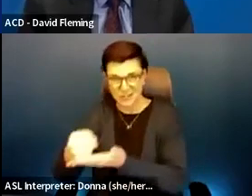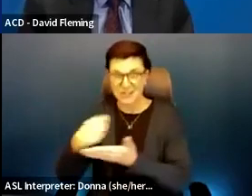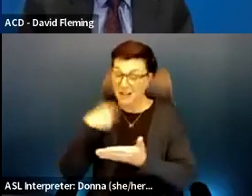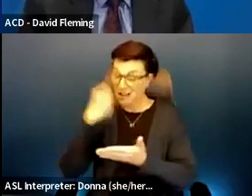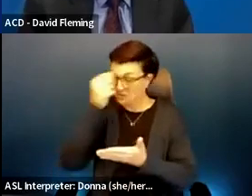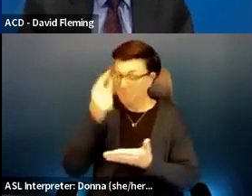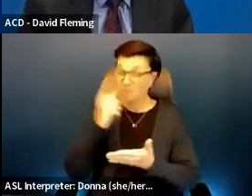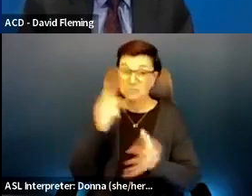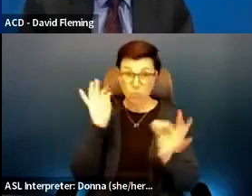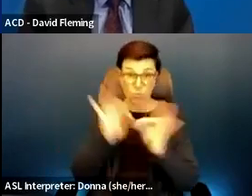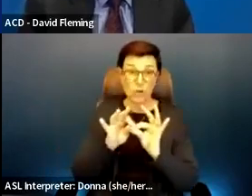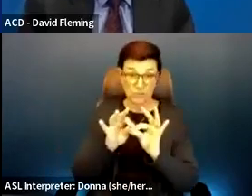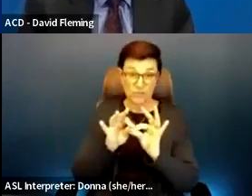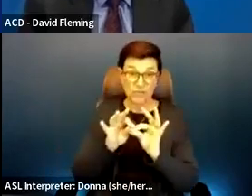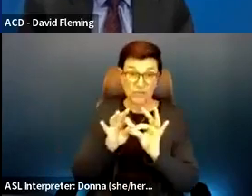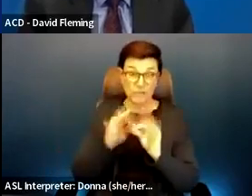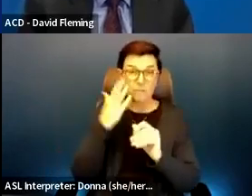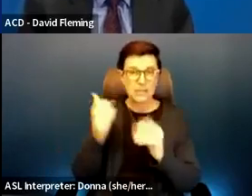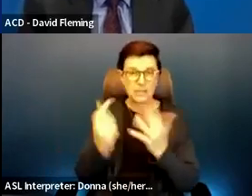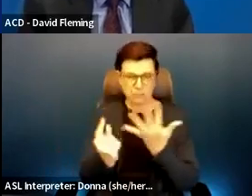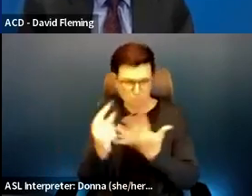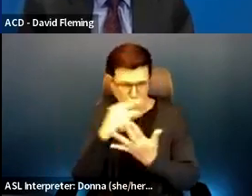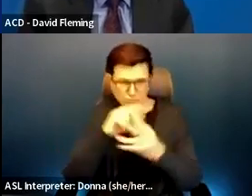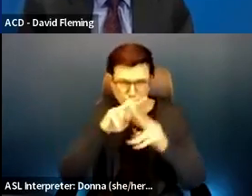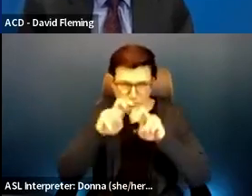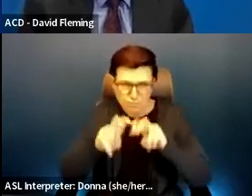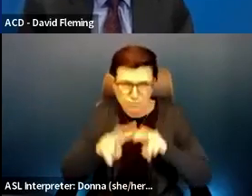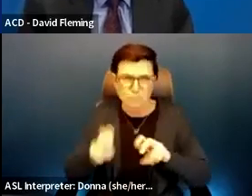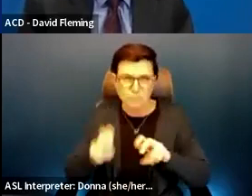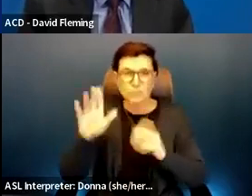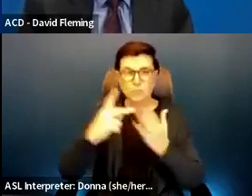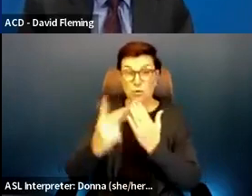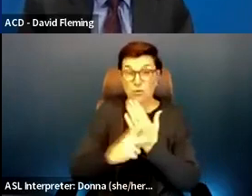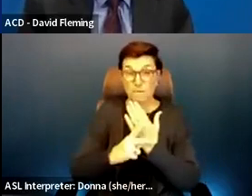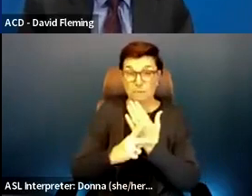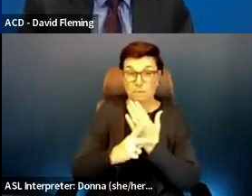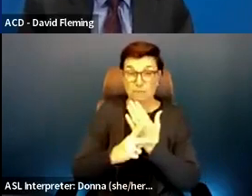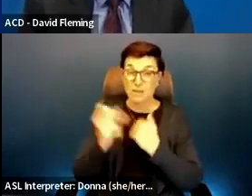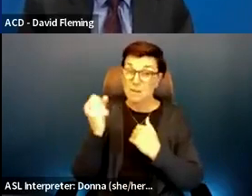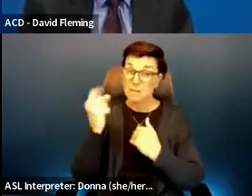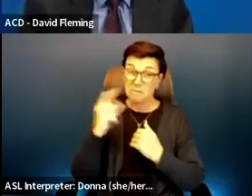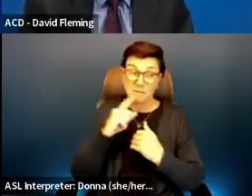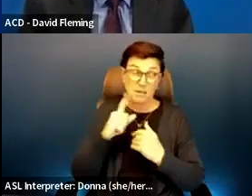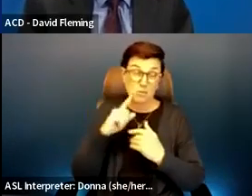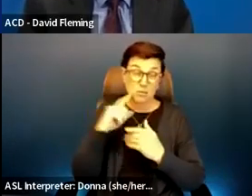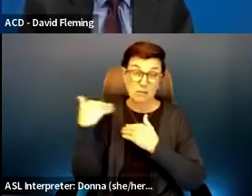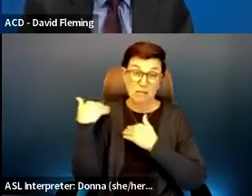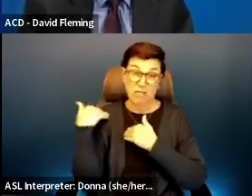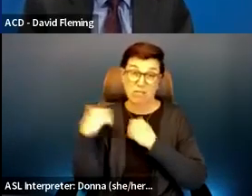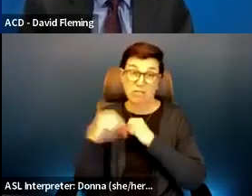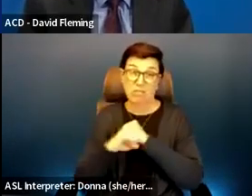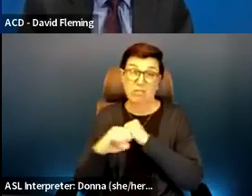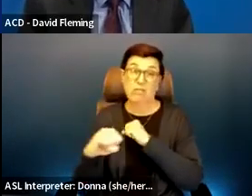What I would say is that it was an incredibly burdensome process to get through to become accredited.